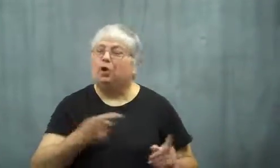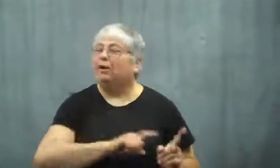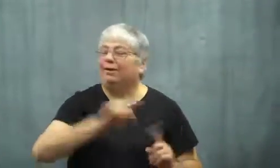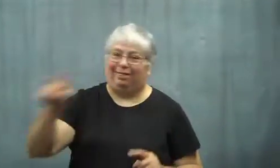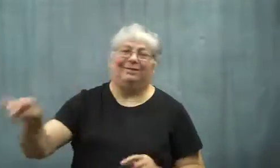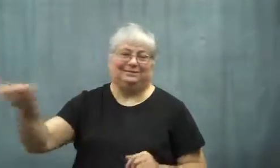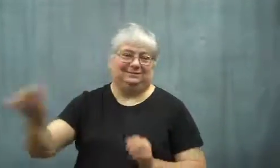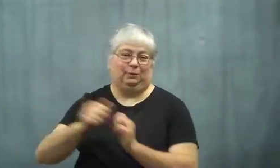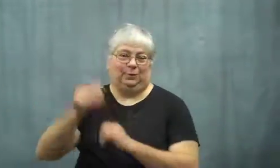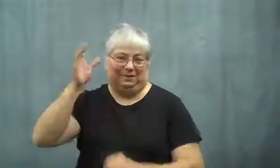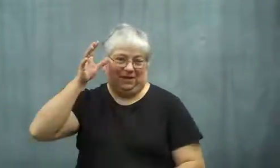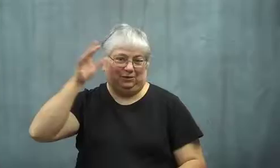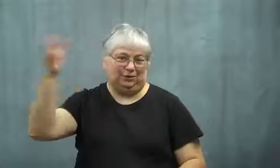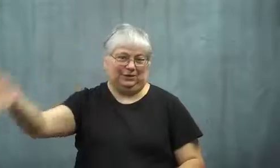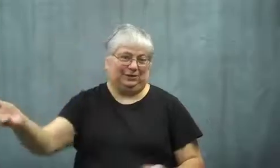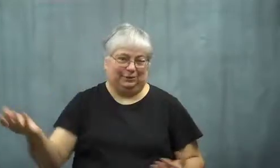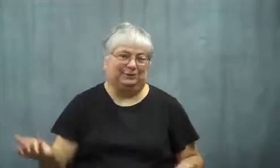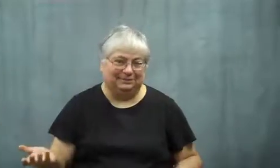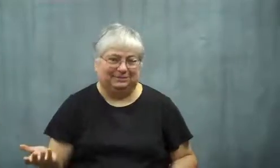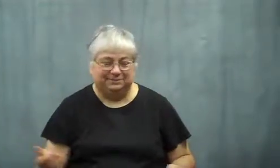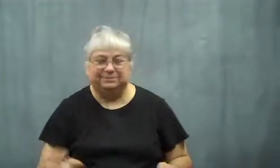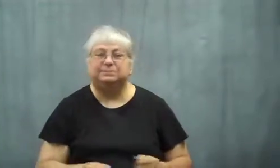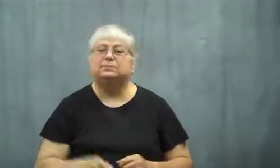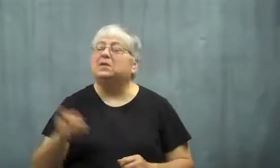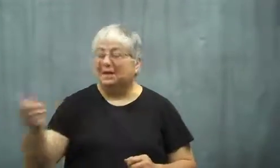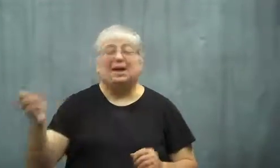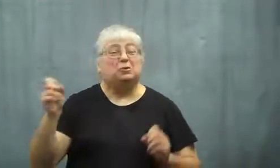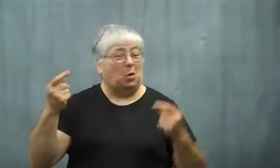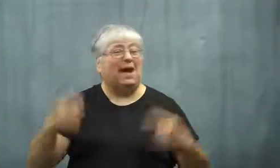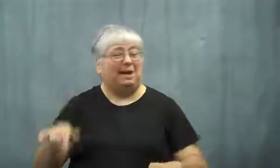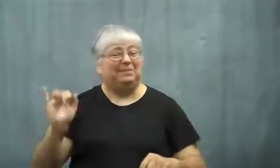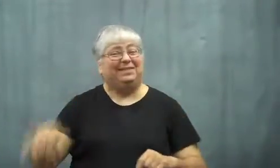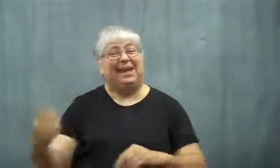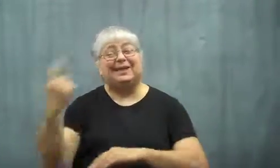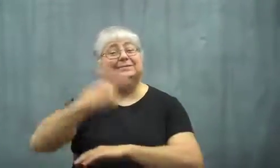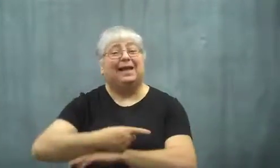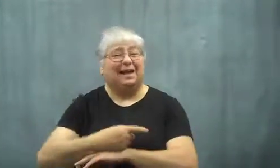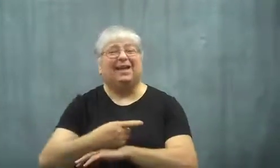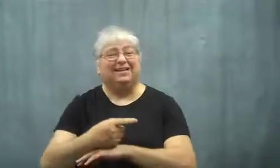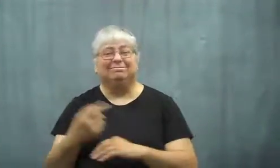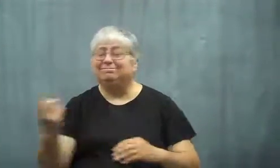So he was staying at his father's house there.